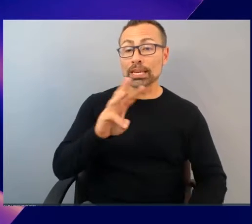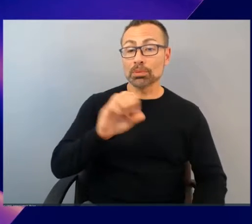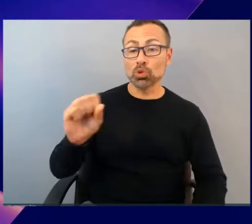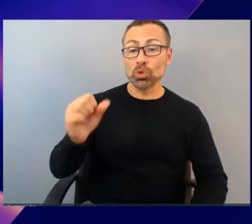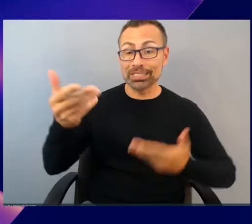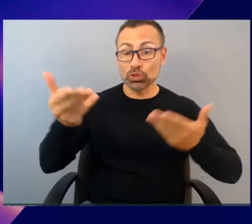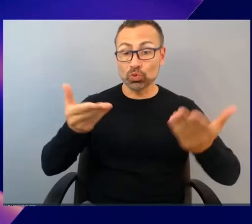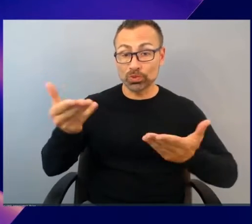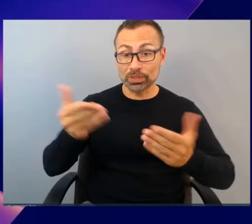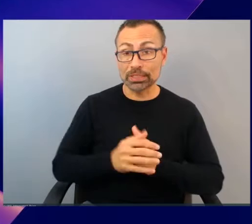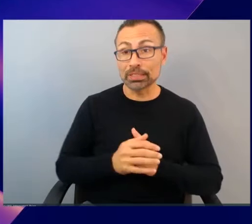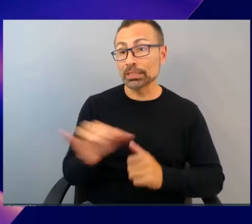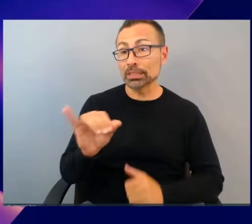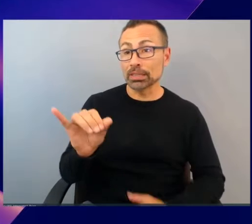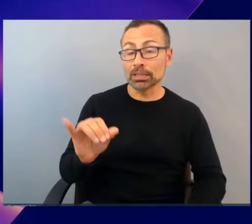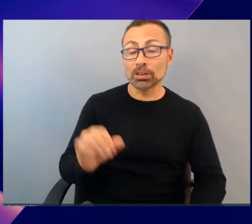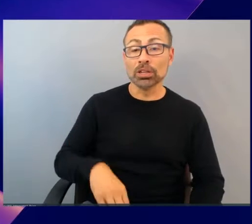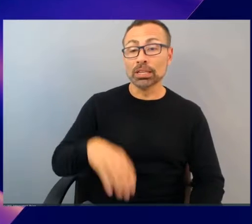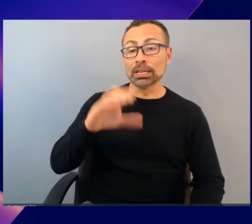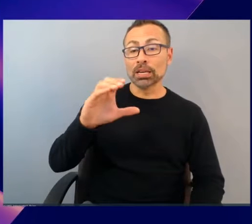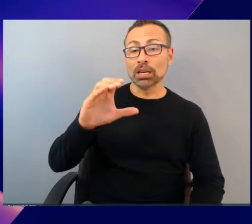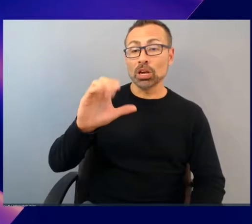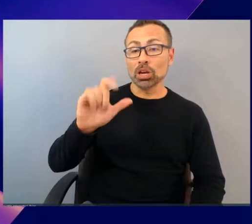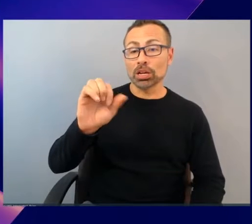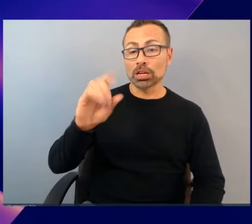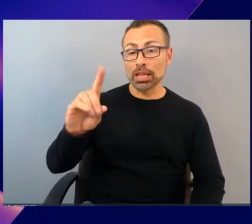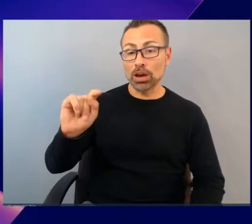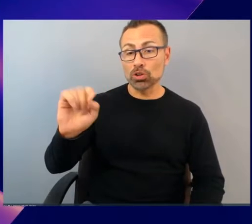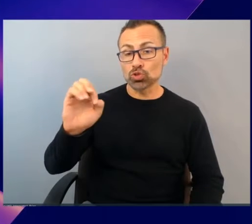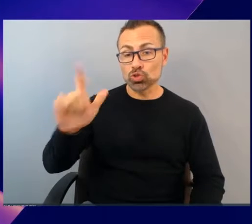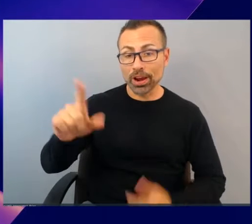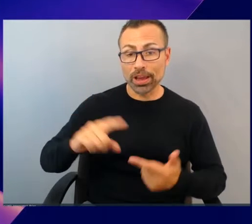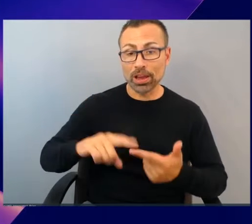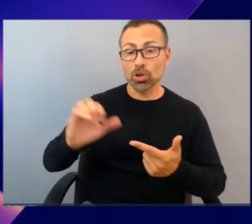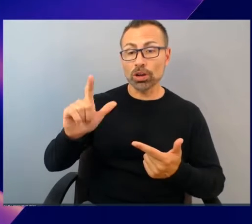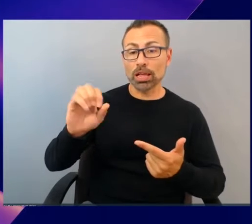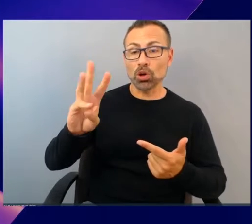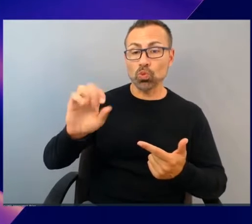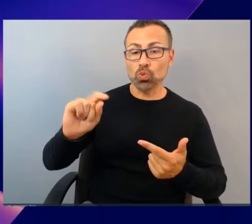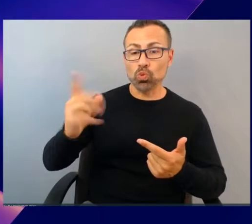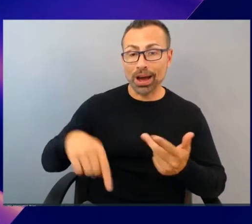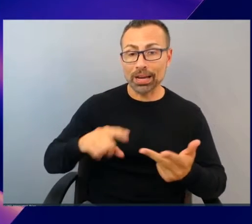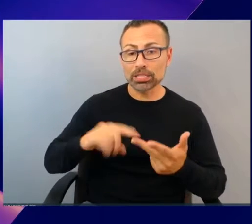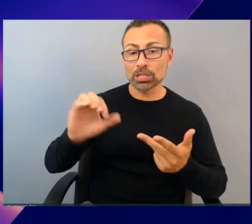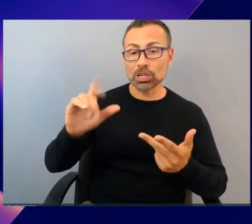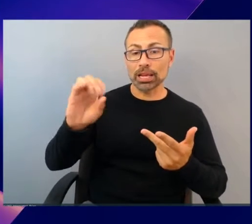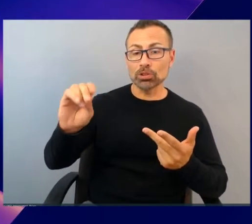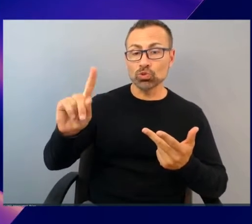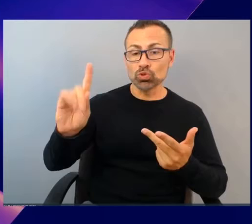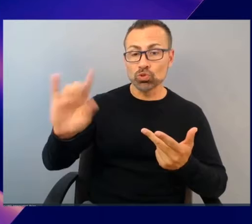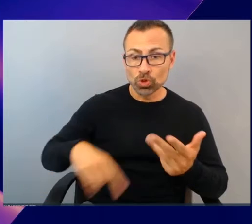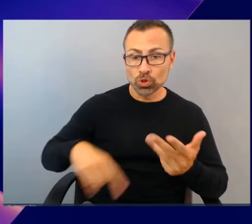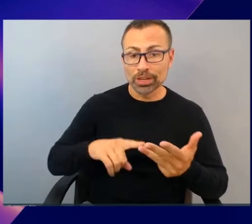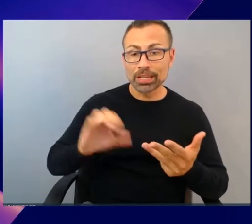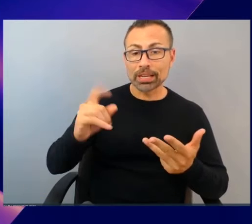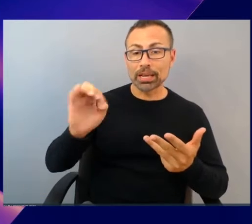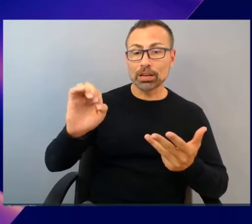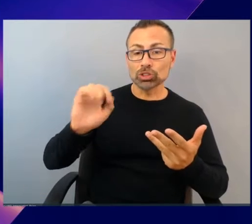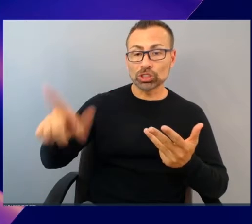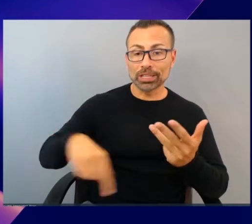such as CloudTrail, CloudWatch, GuardDuty, CloudShell, CloudTrail. Actually, I used that again.